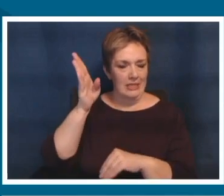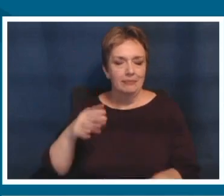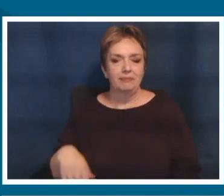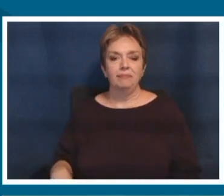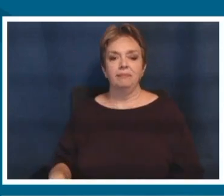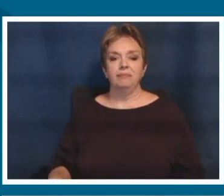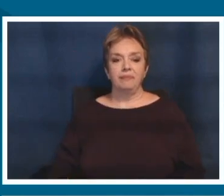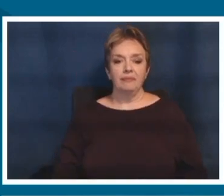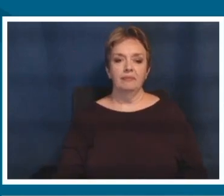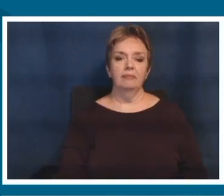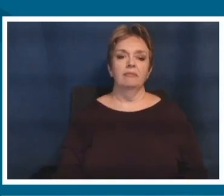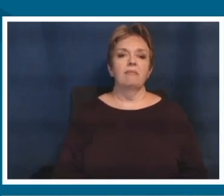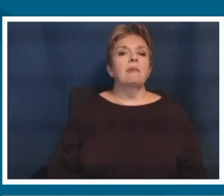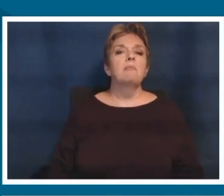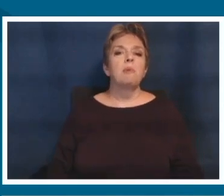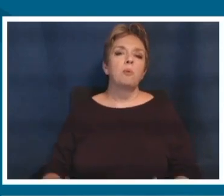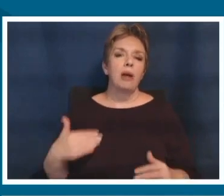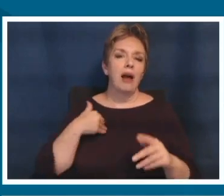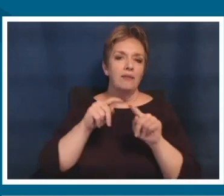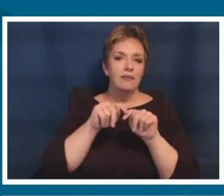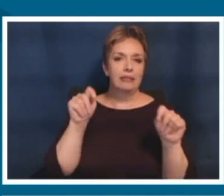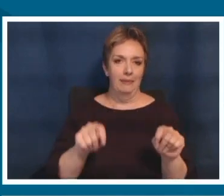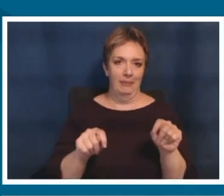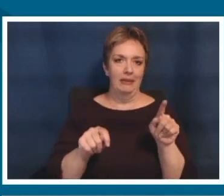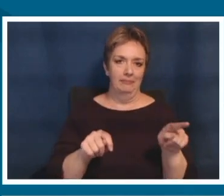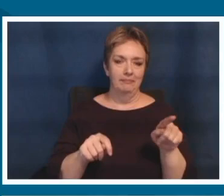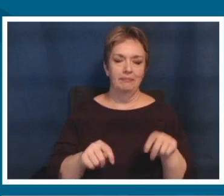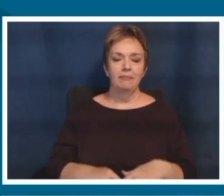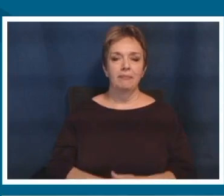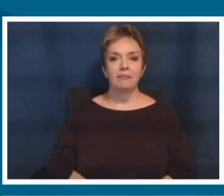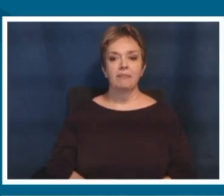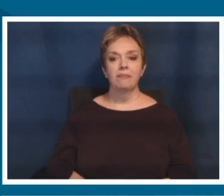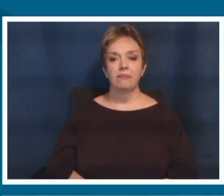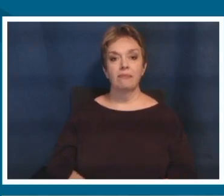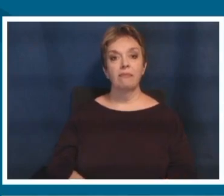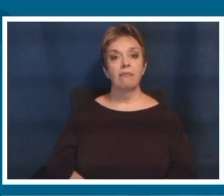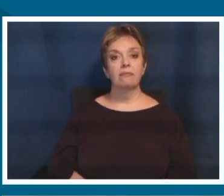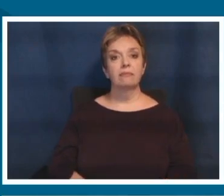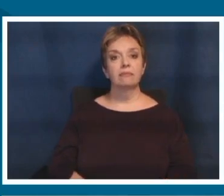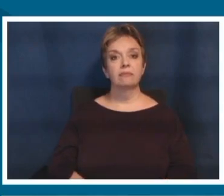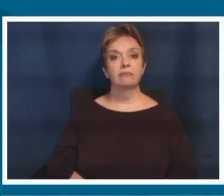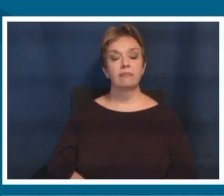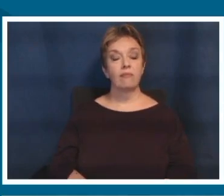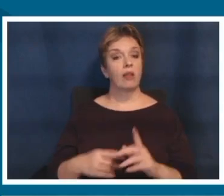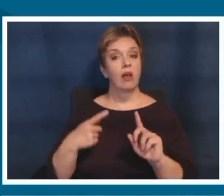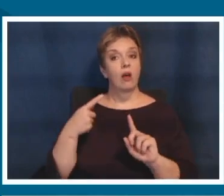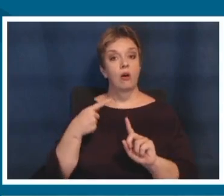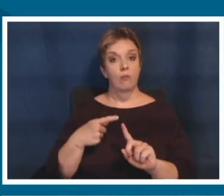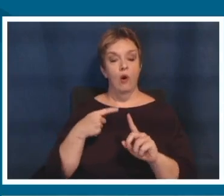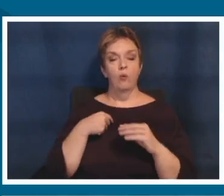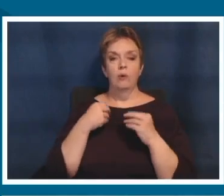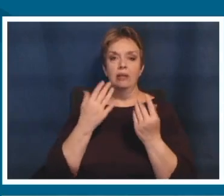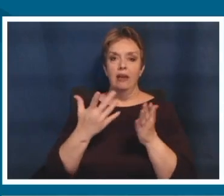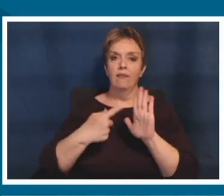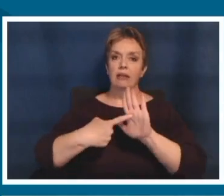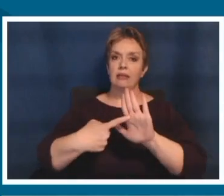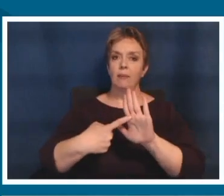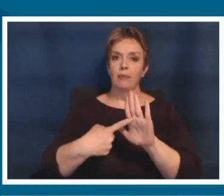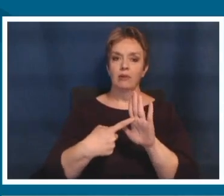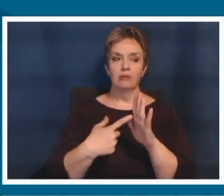the idea was we gave students um the kind of like examples of of what is what